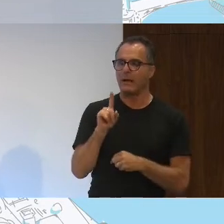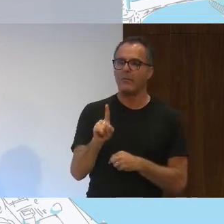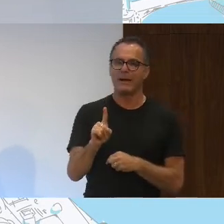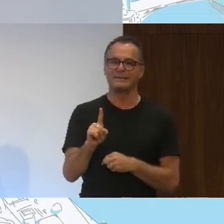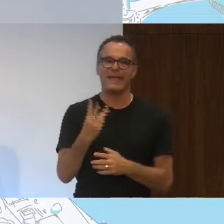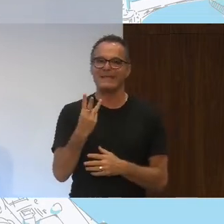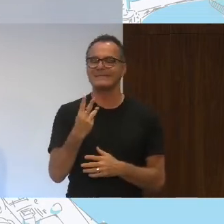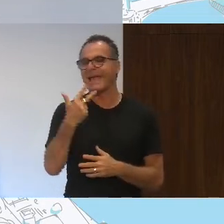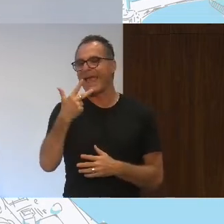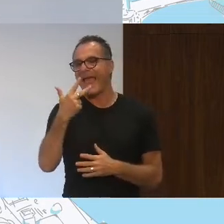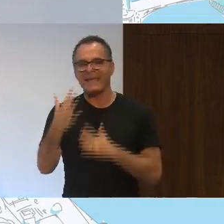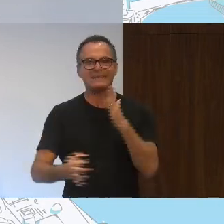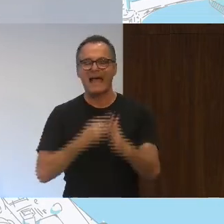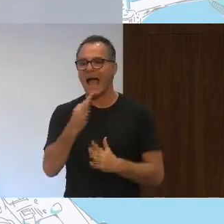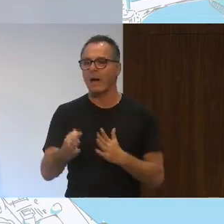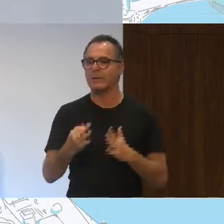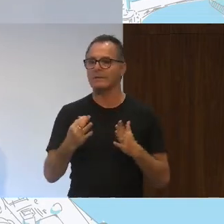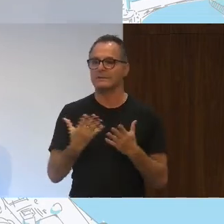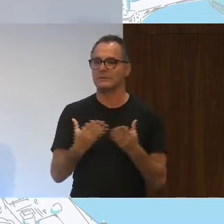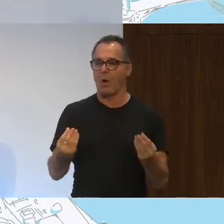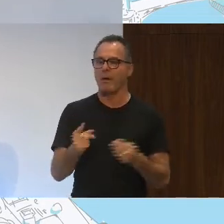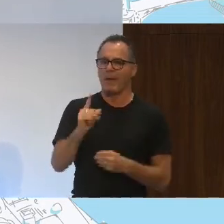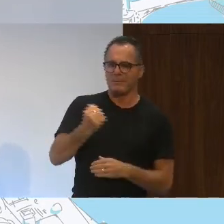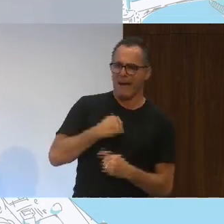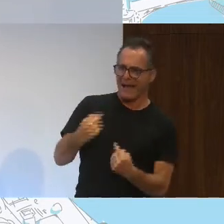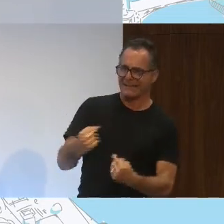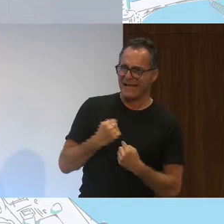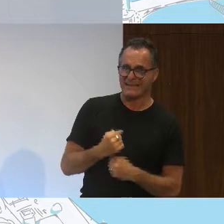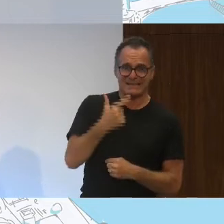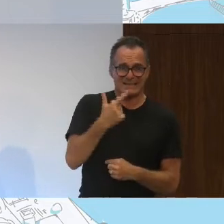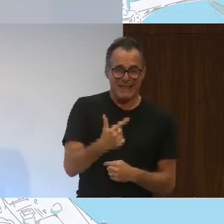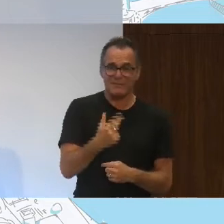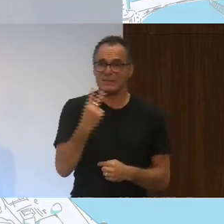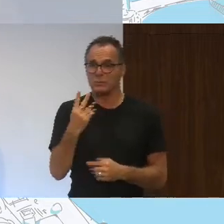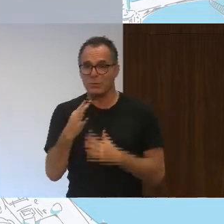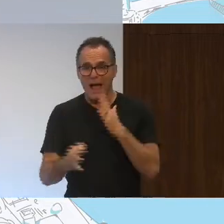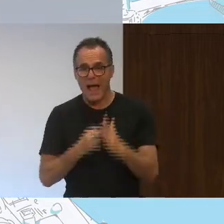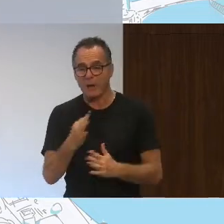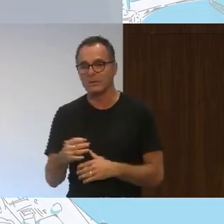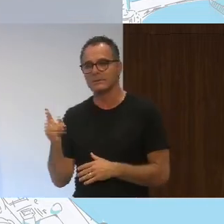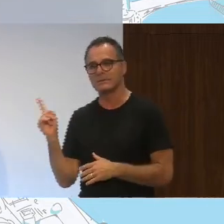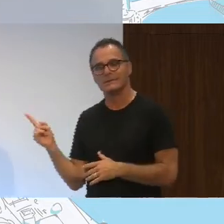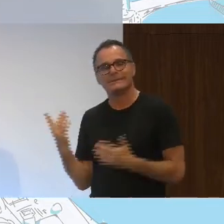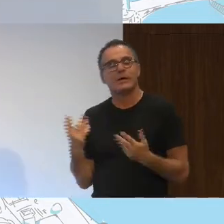My attacks are 72 hours. How many can I take. When you're allowed to have